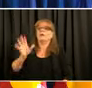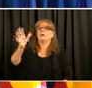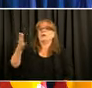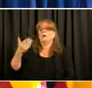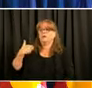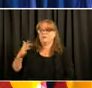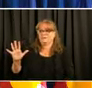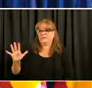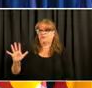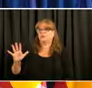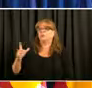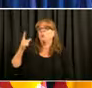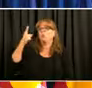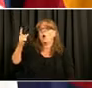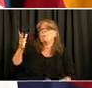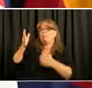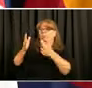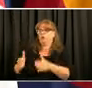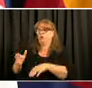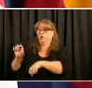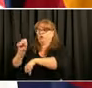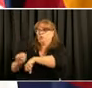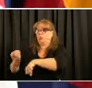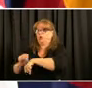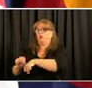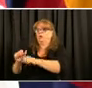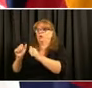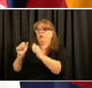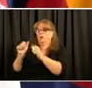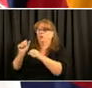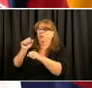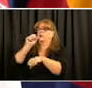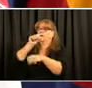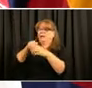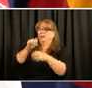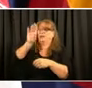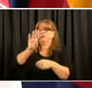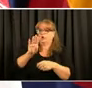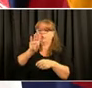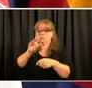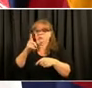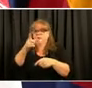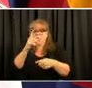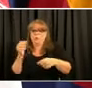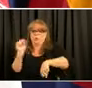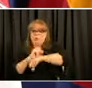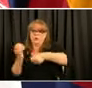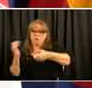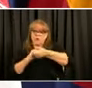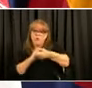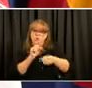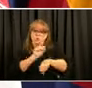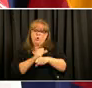universities to make sure that they have the resources they need around case investigation contact tracing outbreak investigation and testing